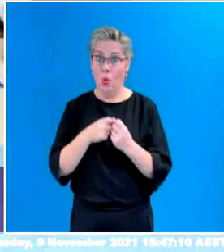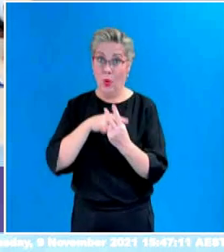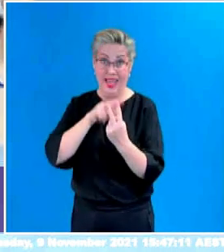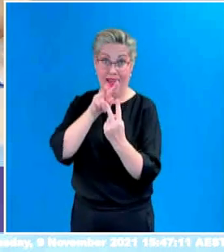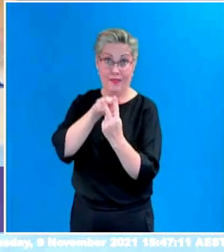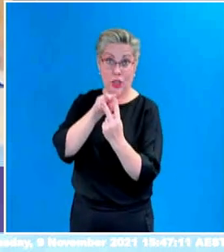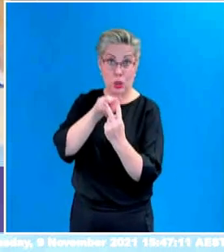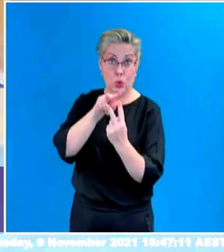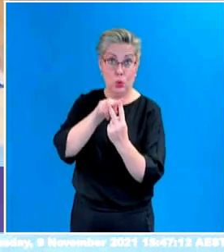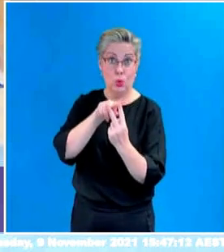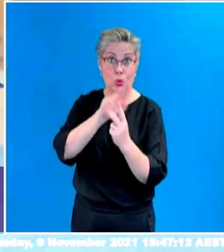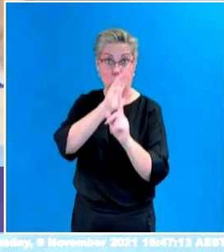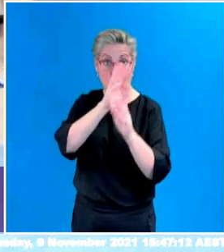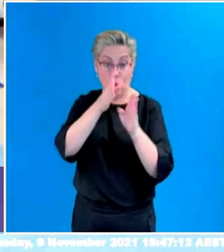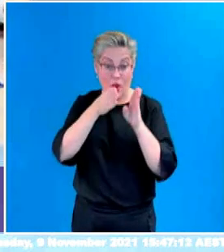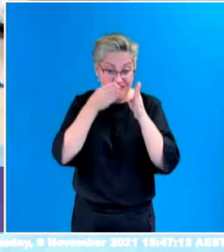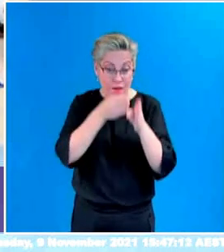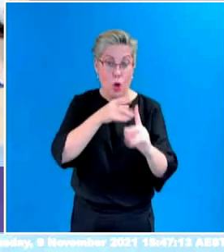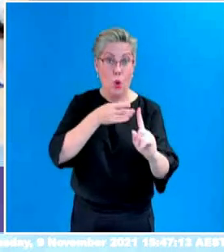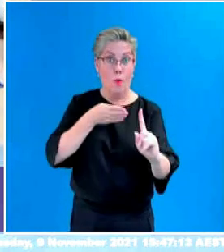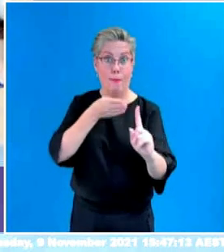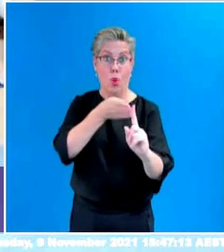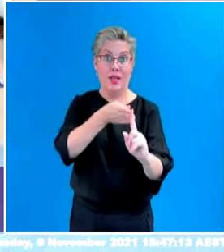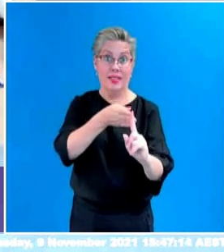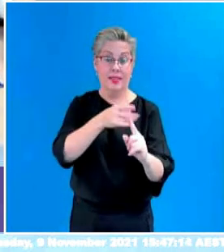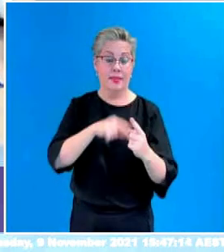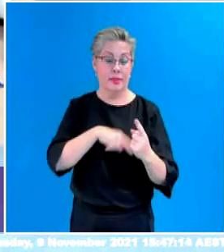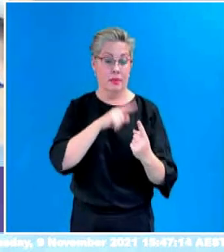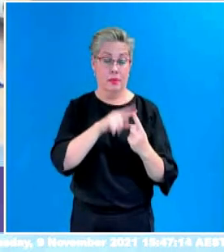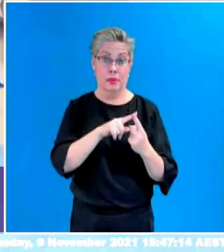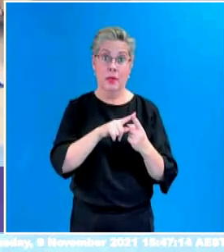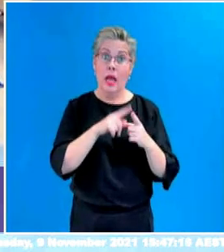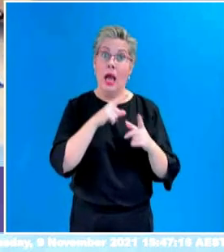Department, one is the Department of Social Services, so I will let